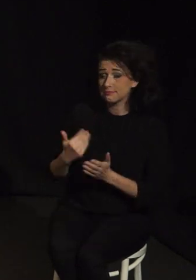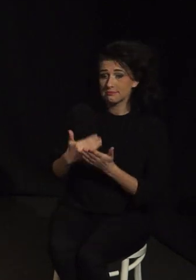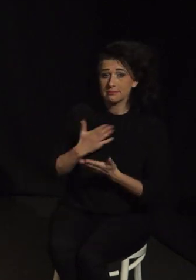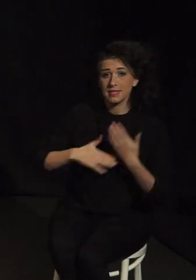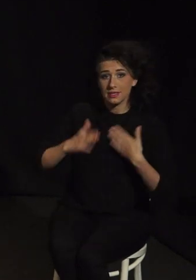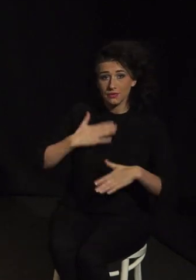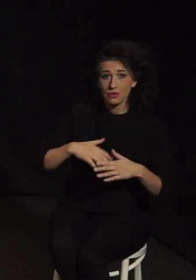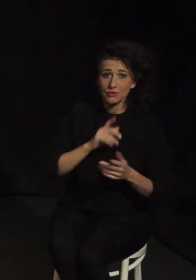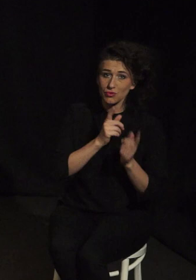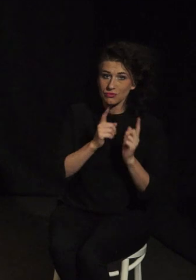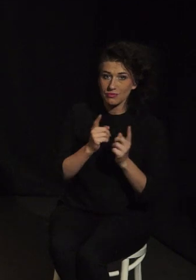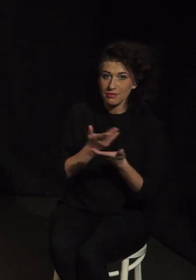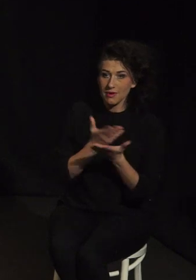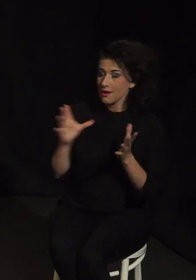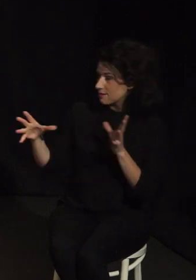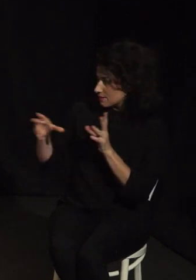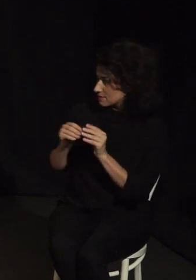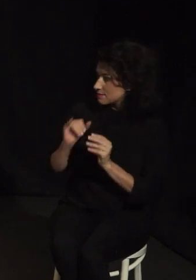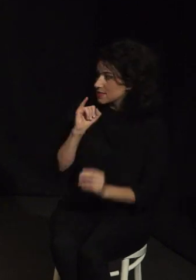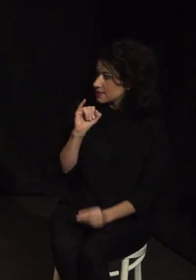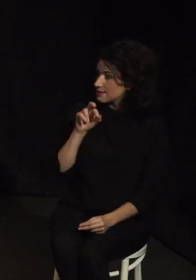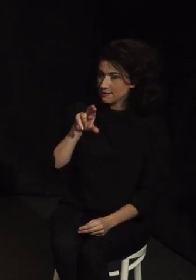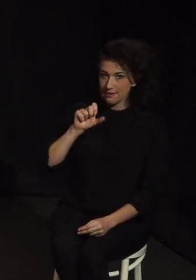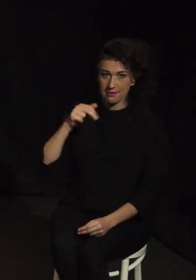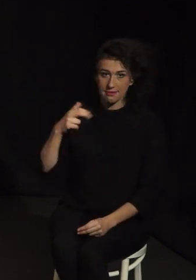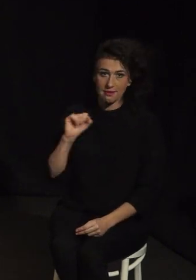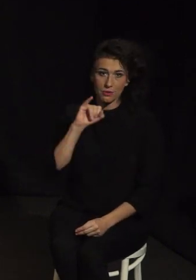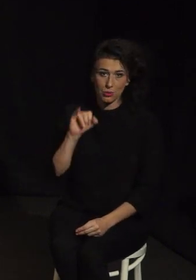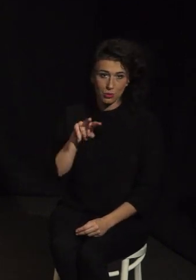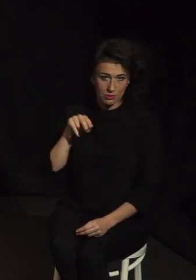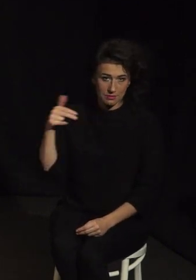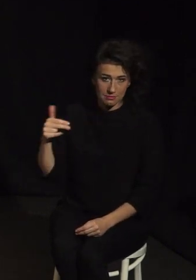to talk to Irena Jun after the performance.